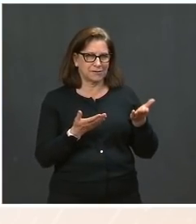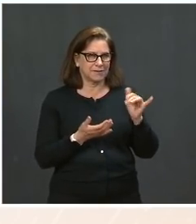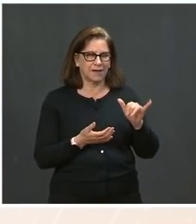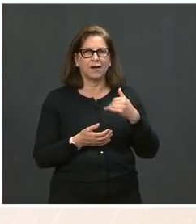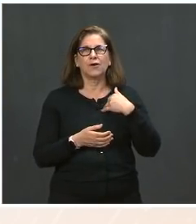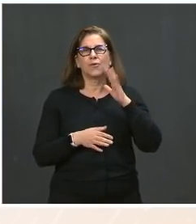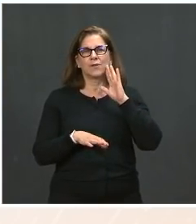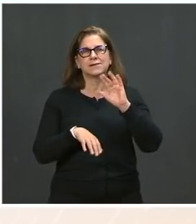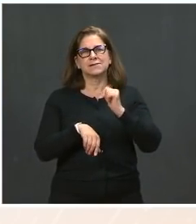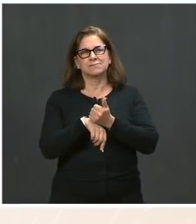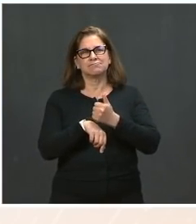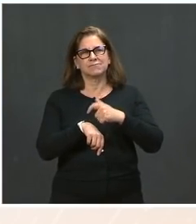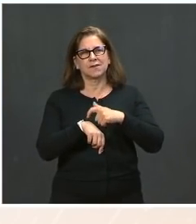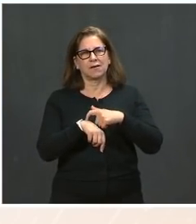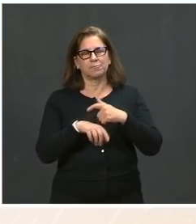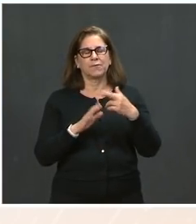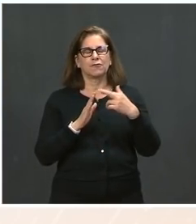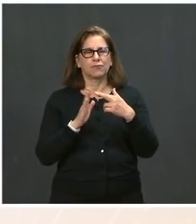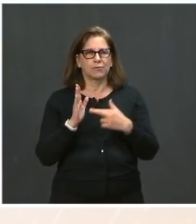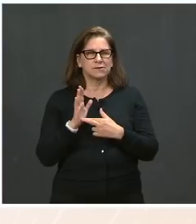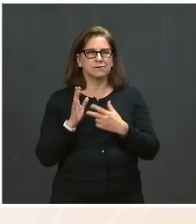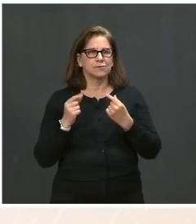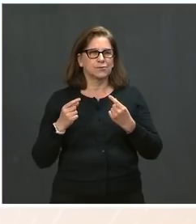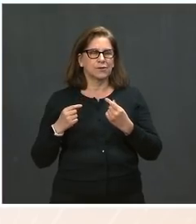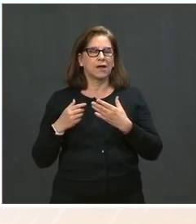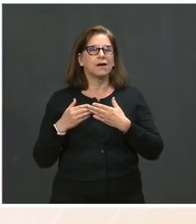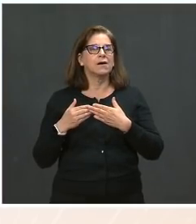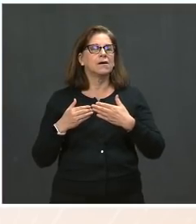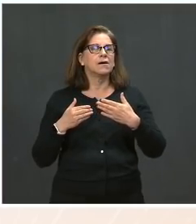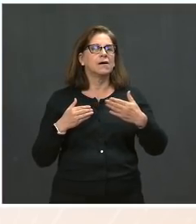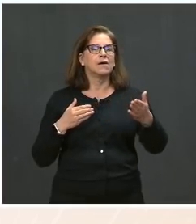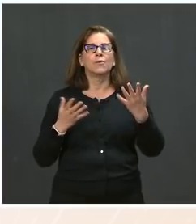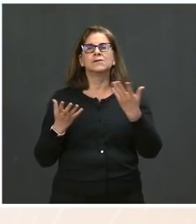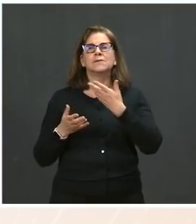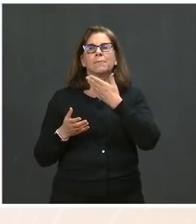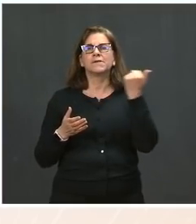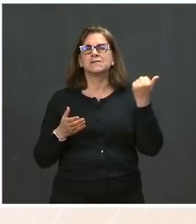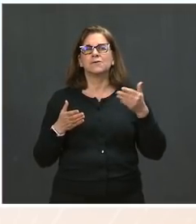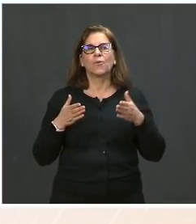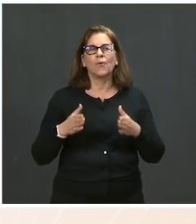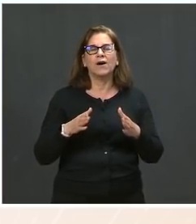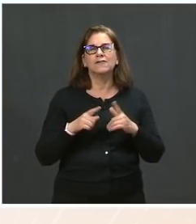and take a close look at the most effective way to do that. And what the effort here is that's underway